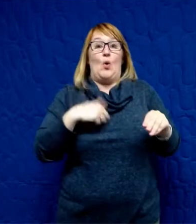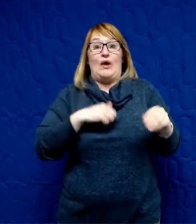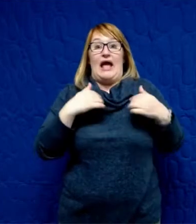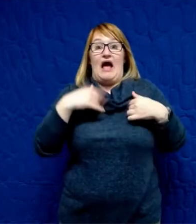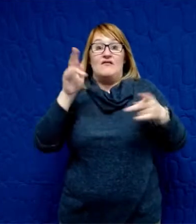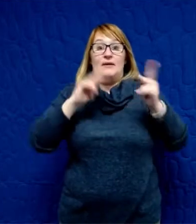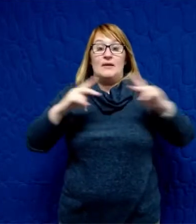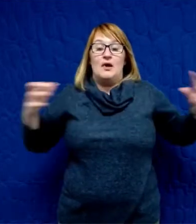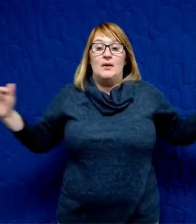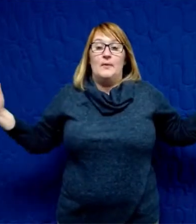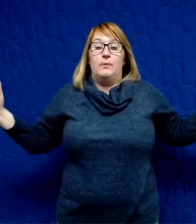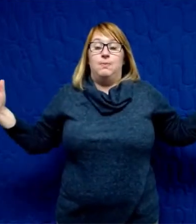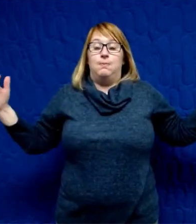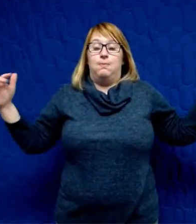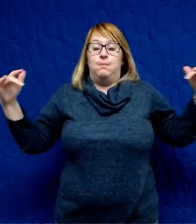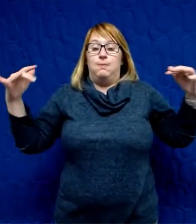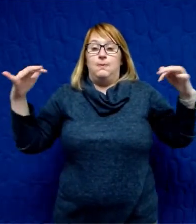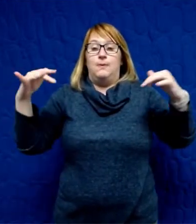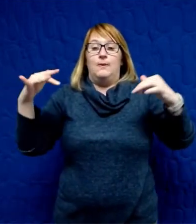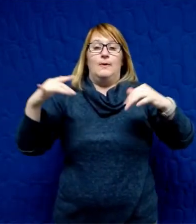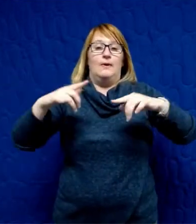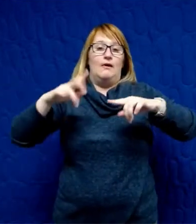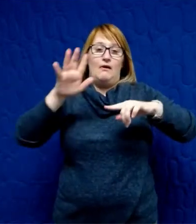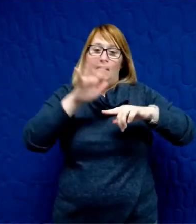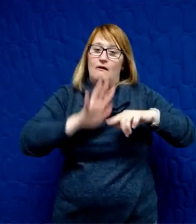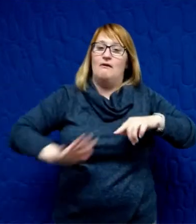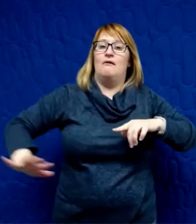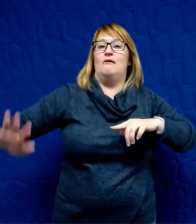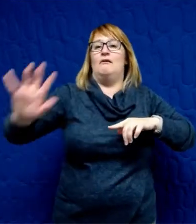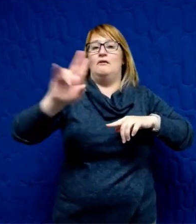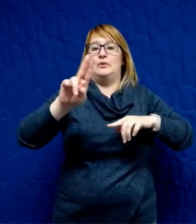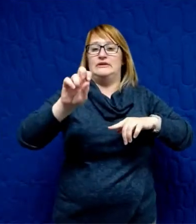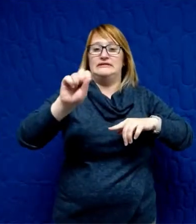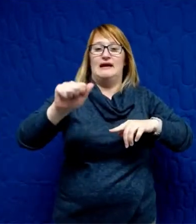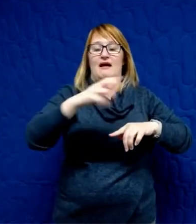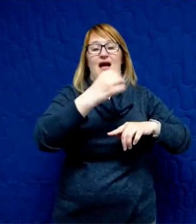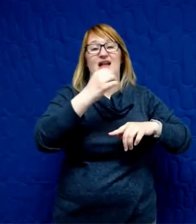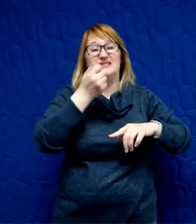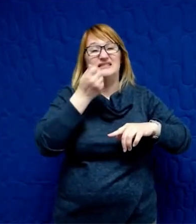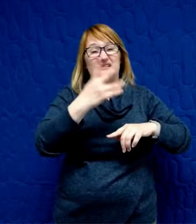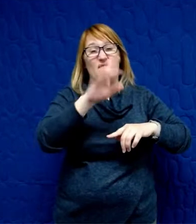from all across the country and several other countries as well so it's a great